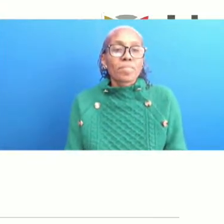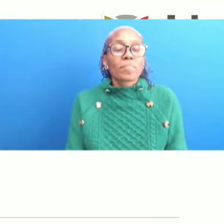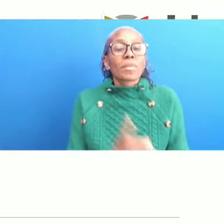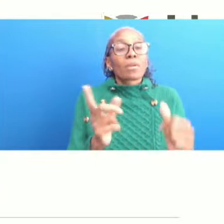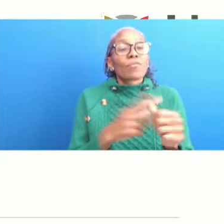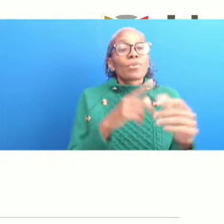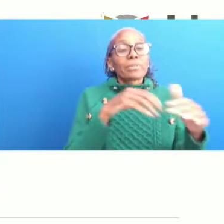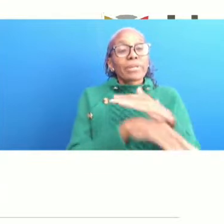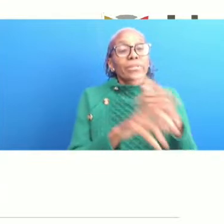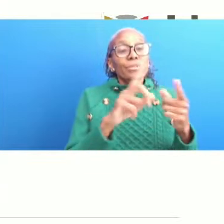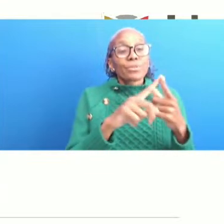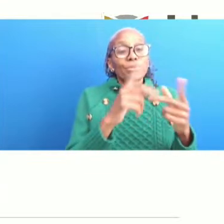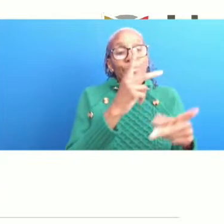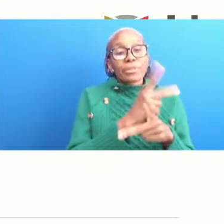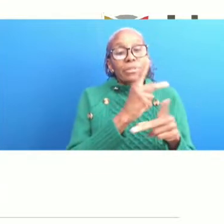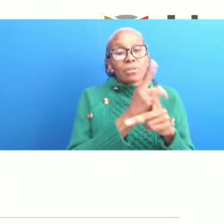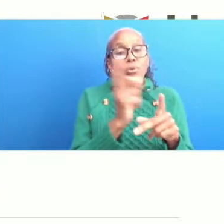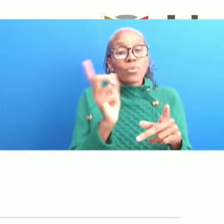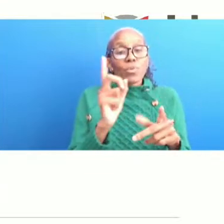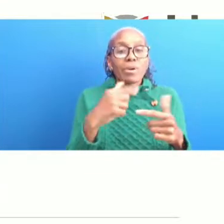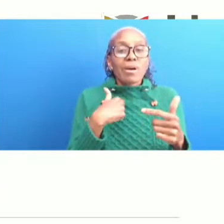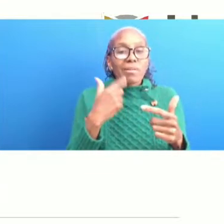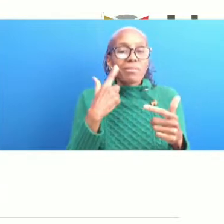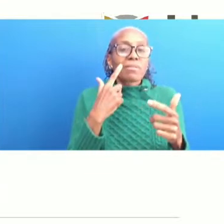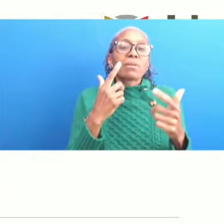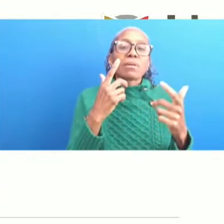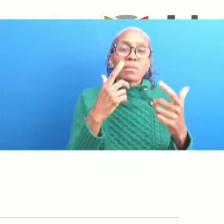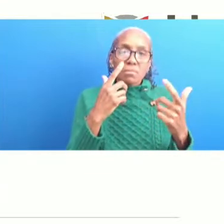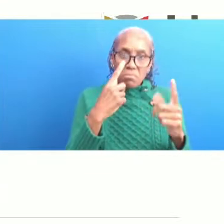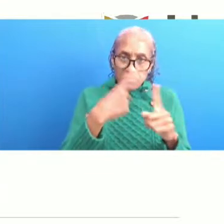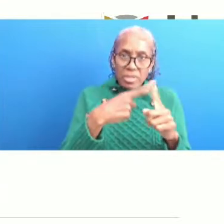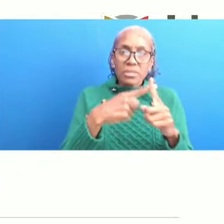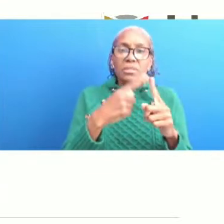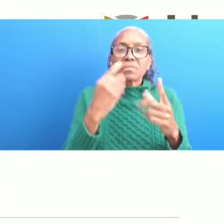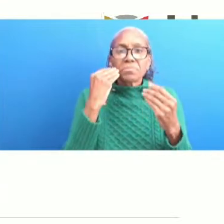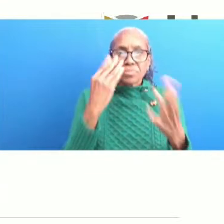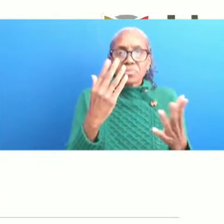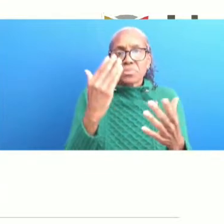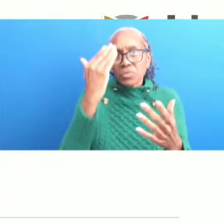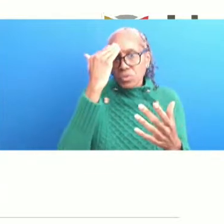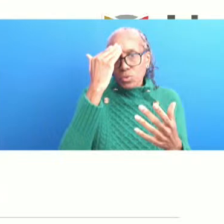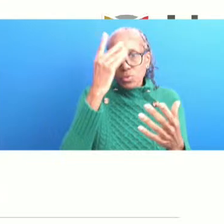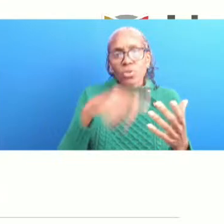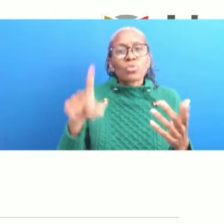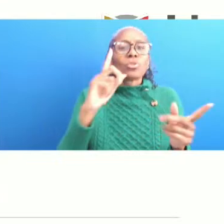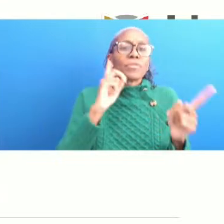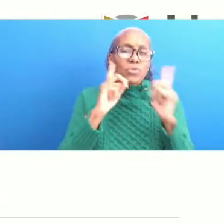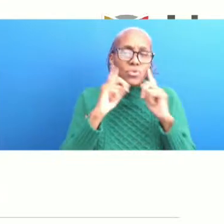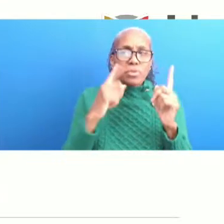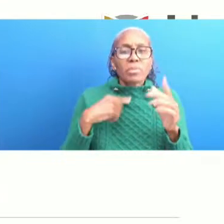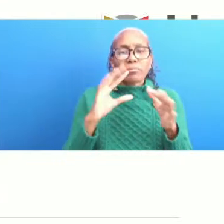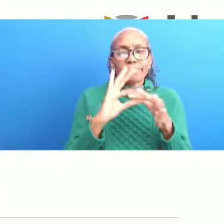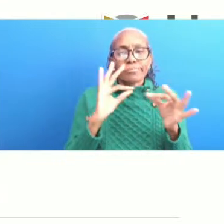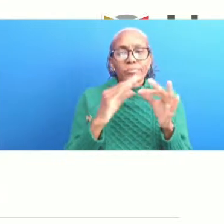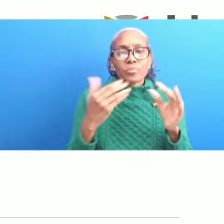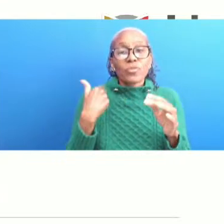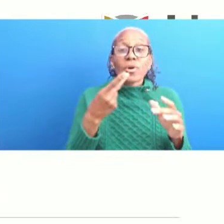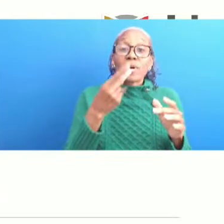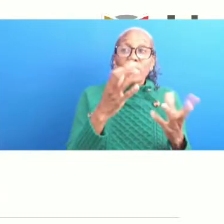ASSESSMENT PROCESS OVERALL. ALL RIGHT. HOW FIRST IS ACCESS TO CARE?